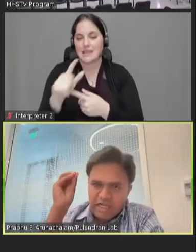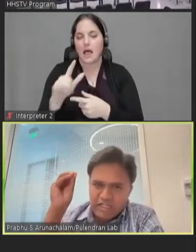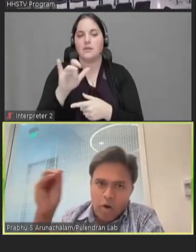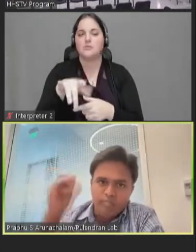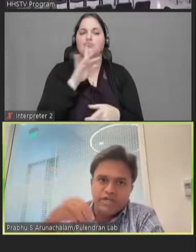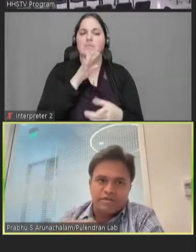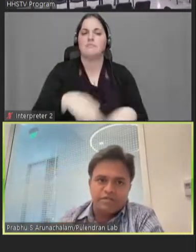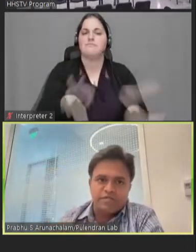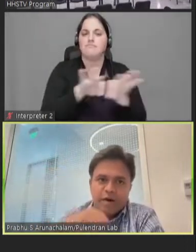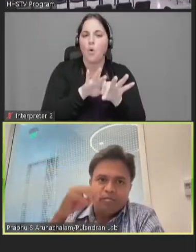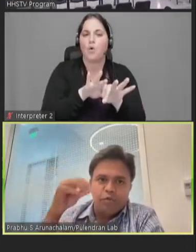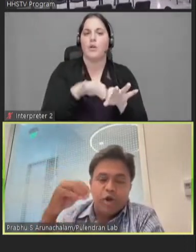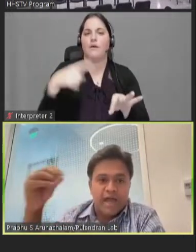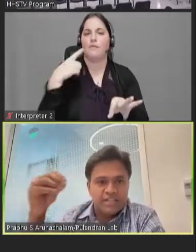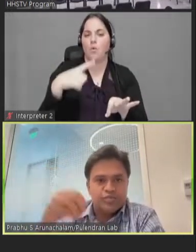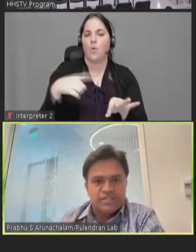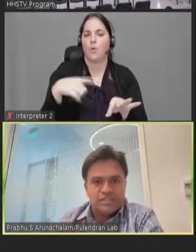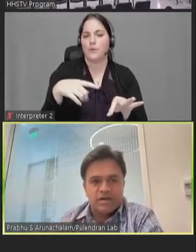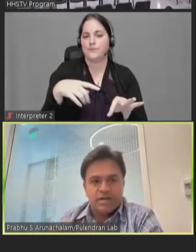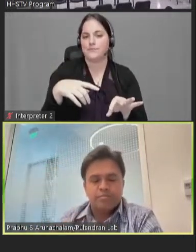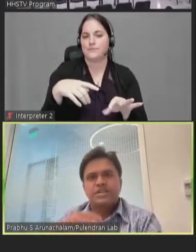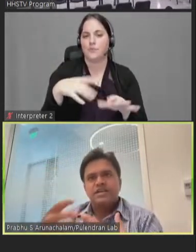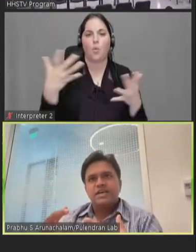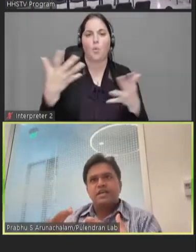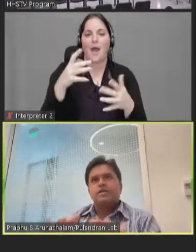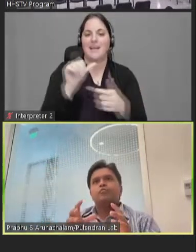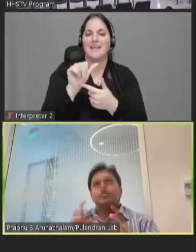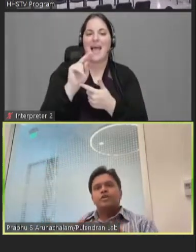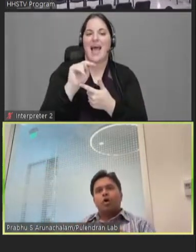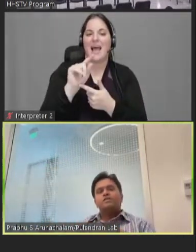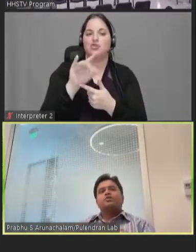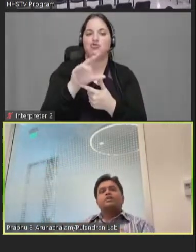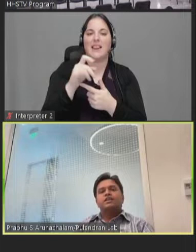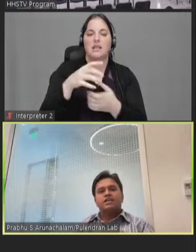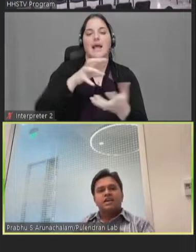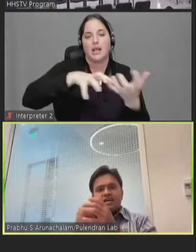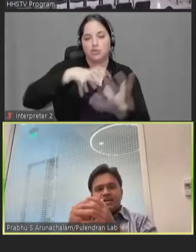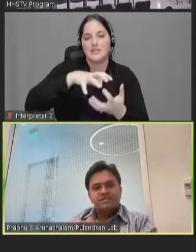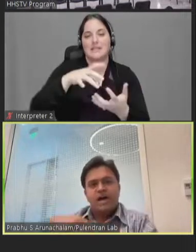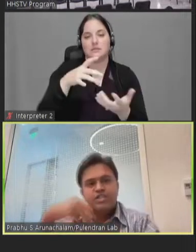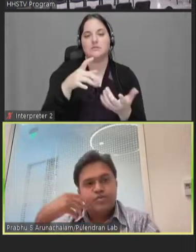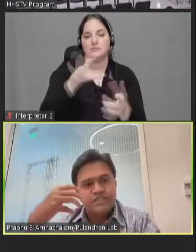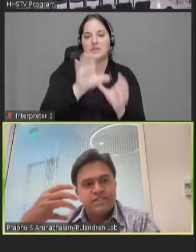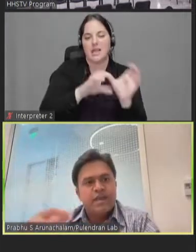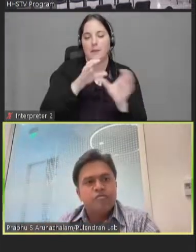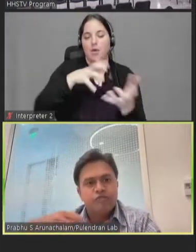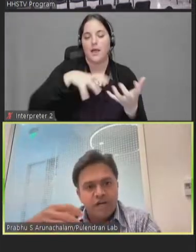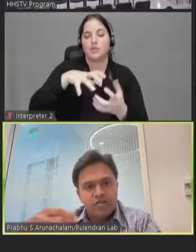component of what adjuvants target. But clearly, what we're also learning is adjuvants can work